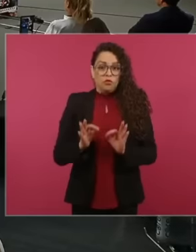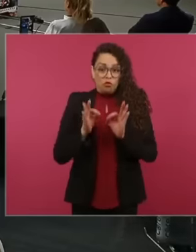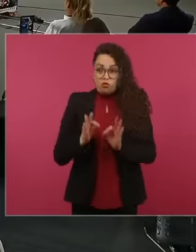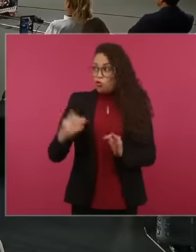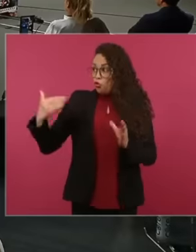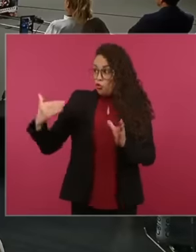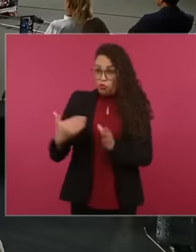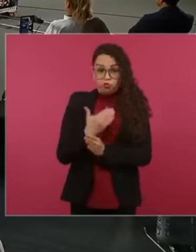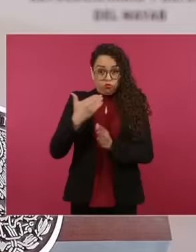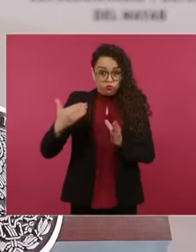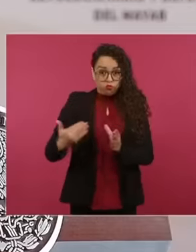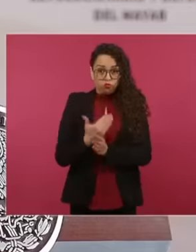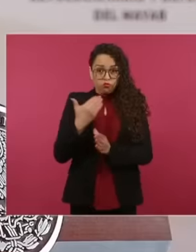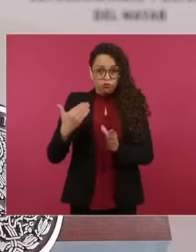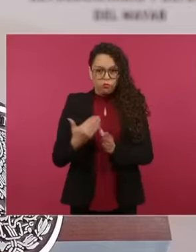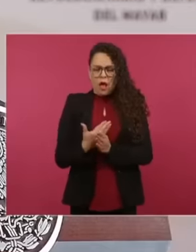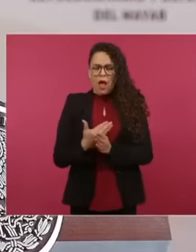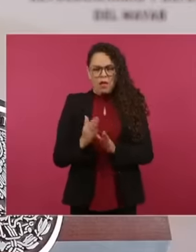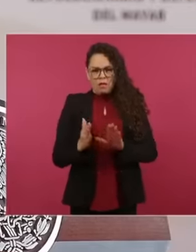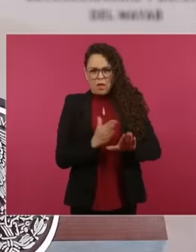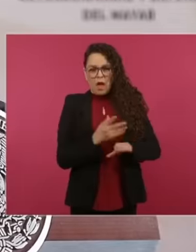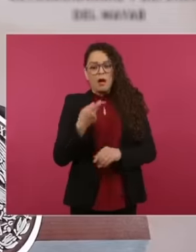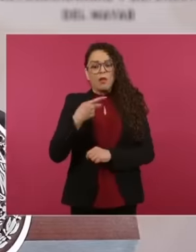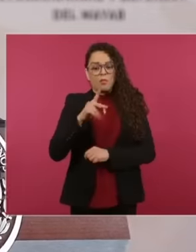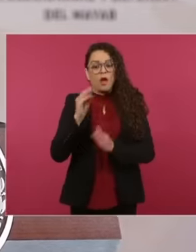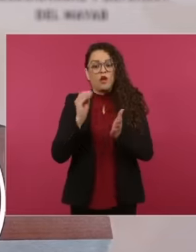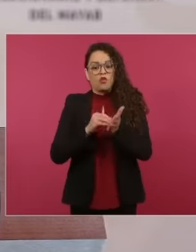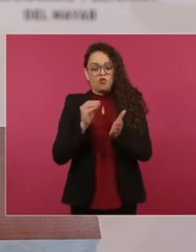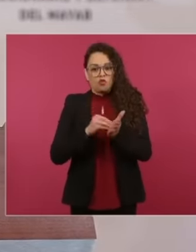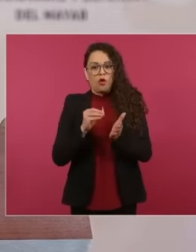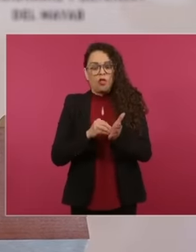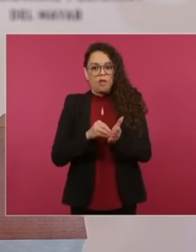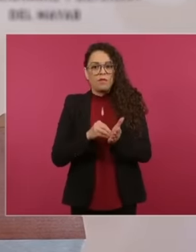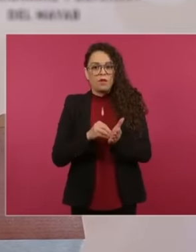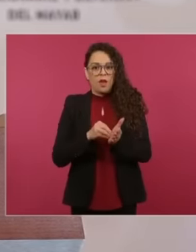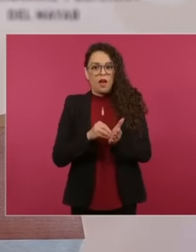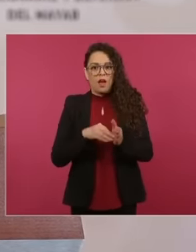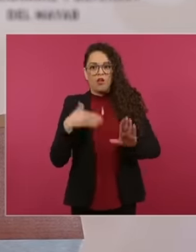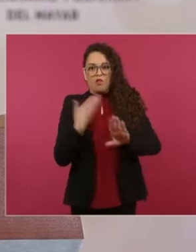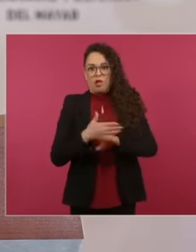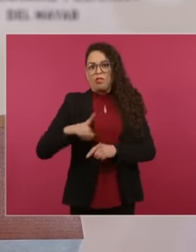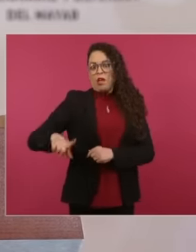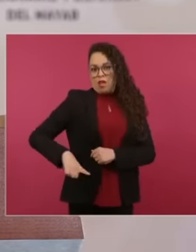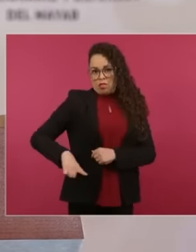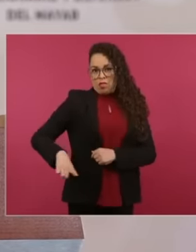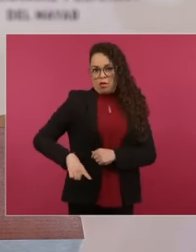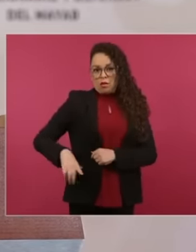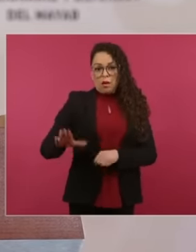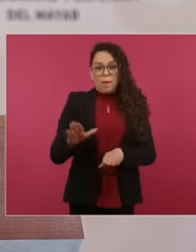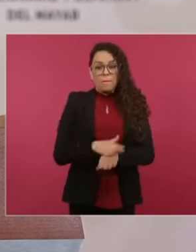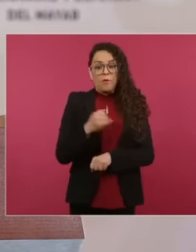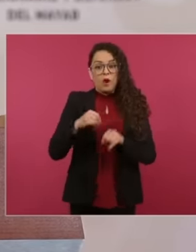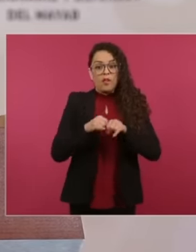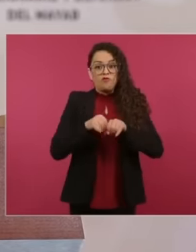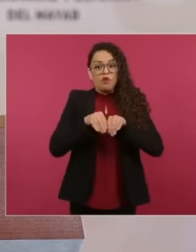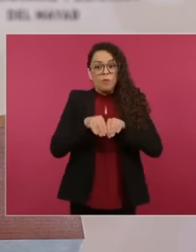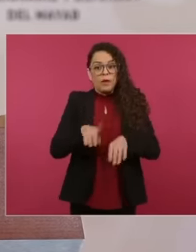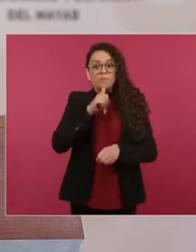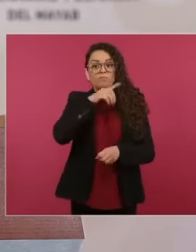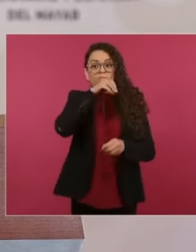demonstrated because information about the coup d'état in Chile was declassified that